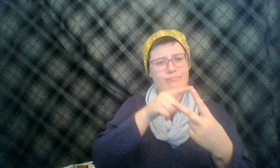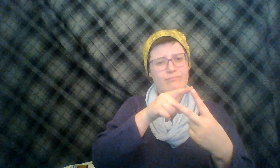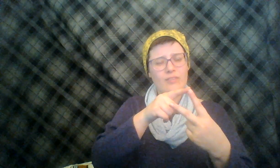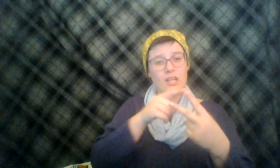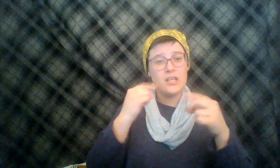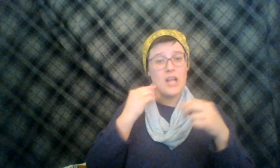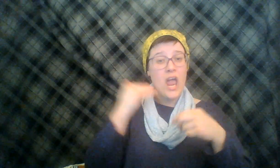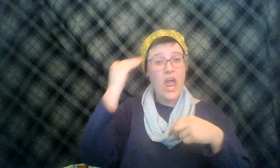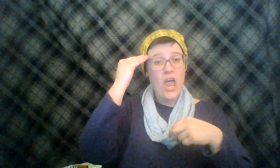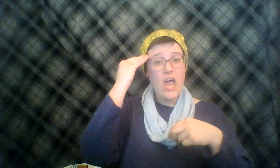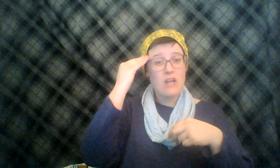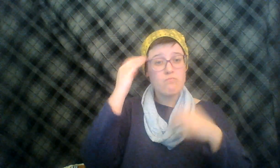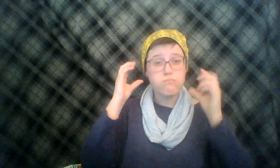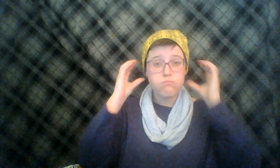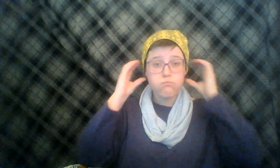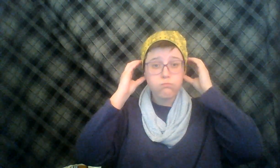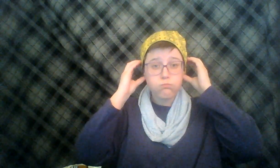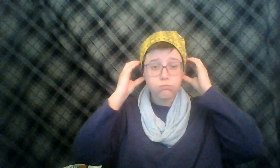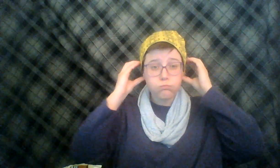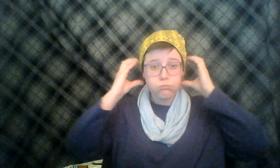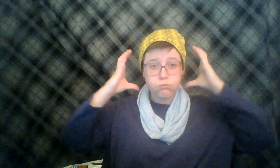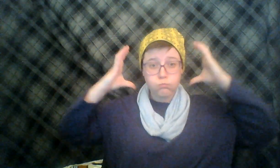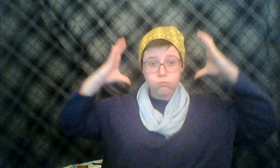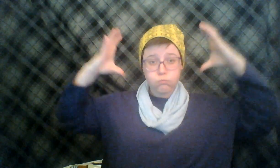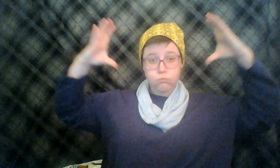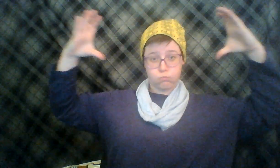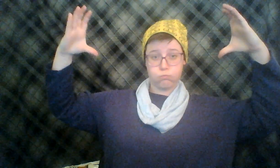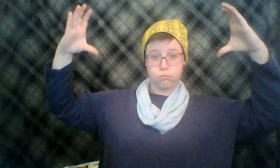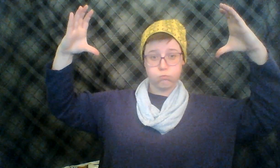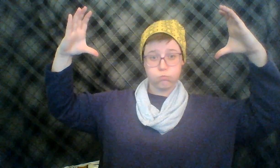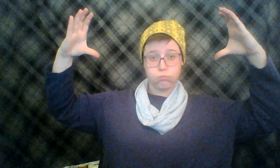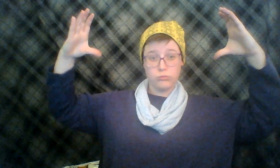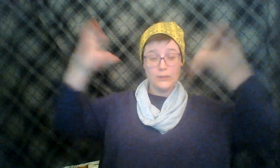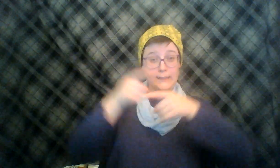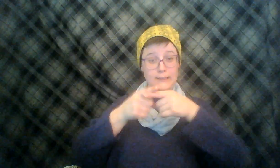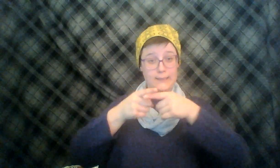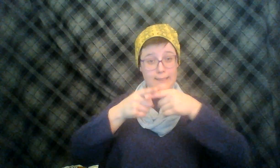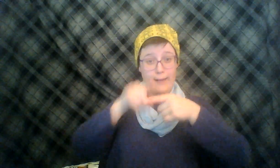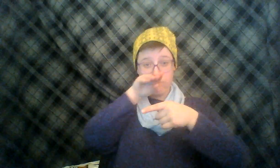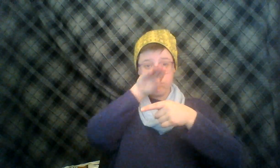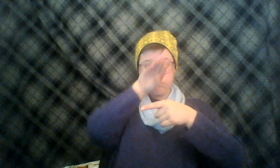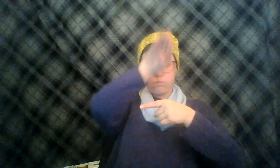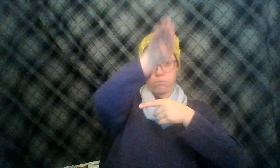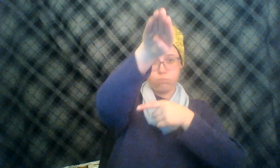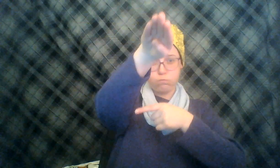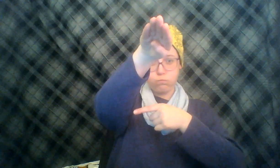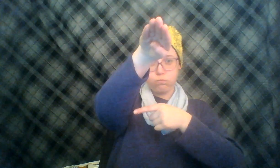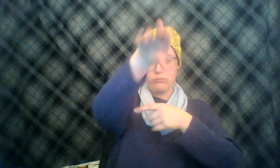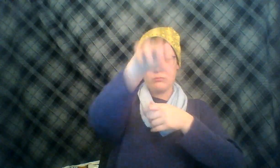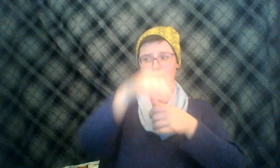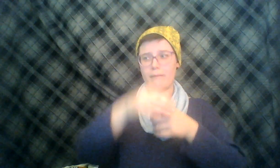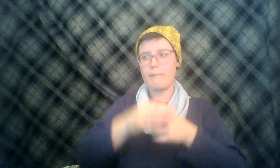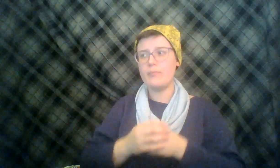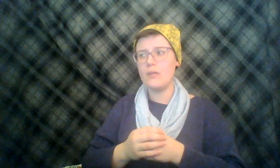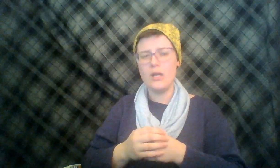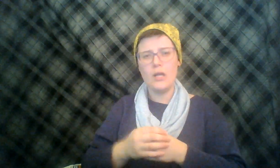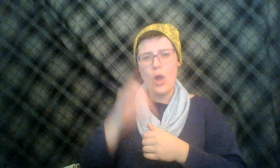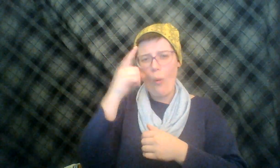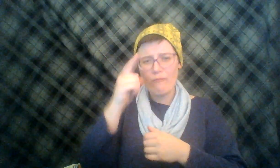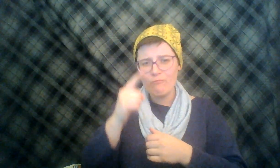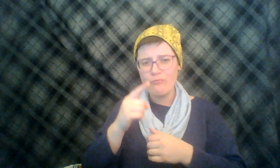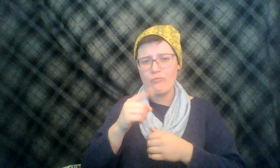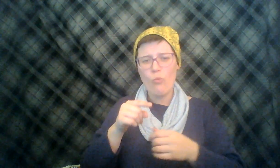That Bell is represented by a blade with oversized ears shows